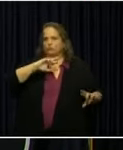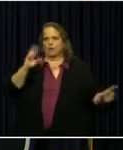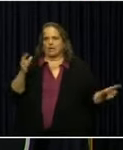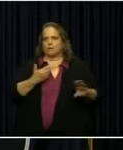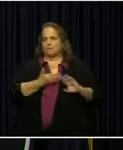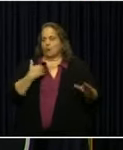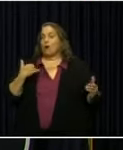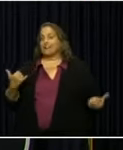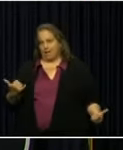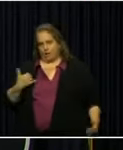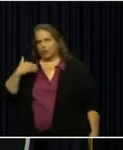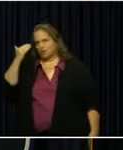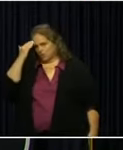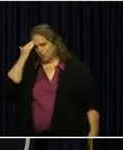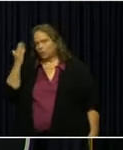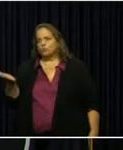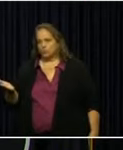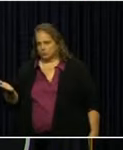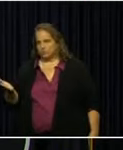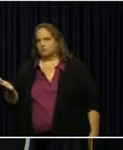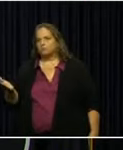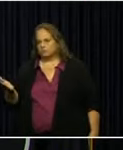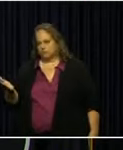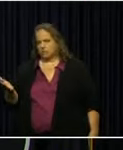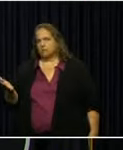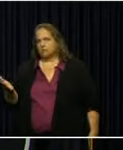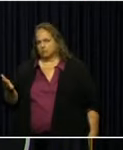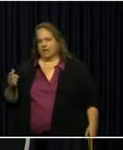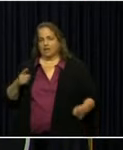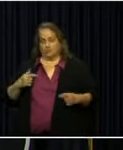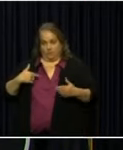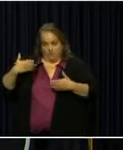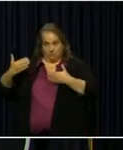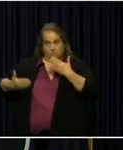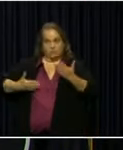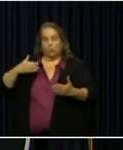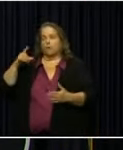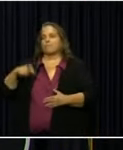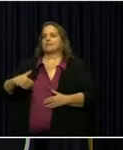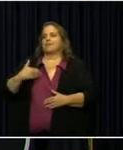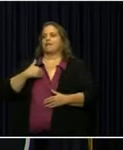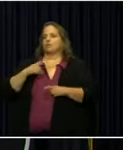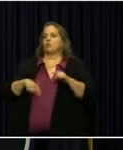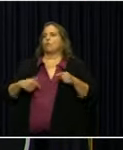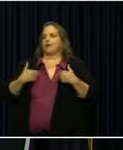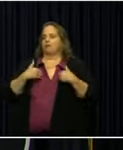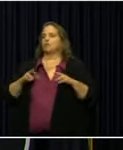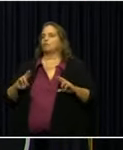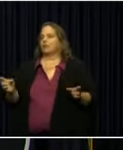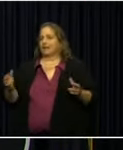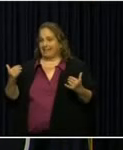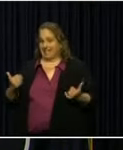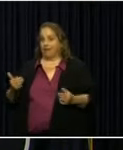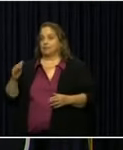FEEL THE LEVEL OF CONFIDENCE THAT THEY WORK JUSTIFIES